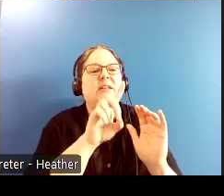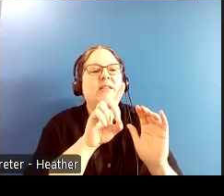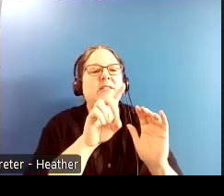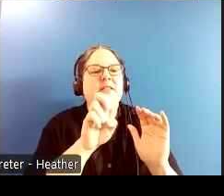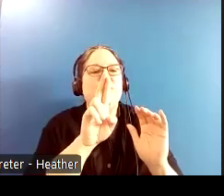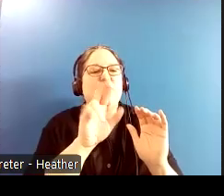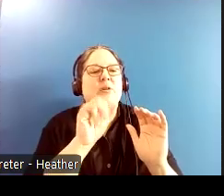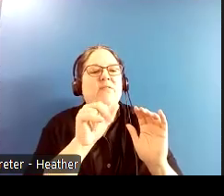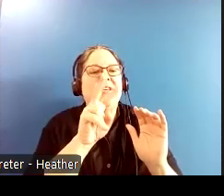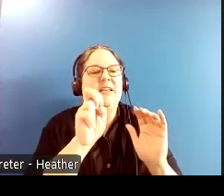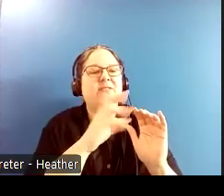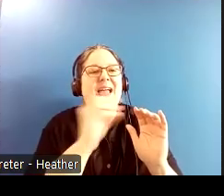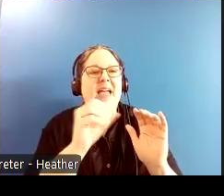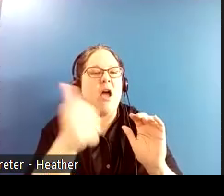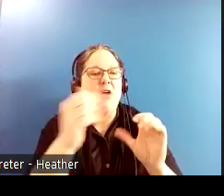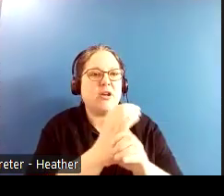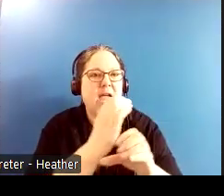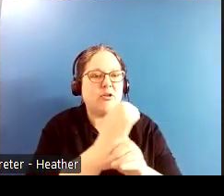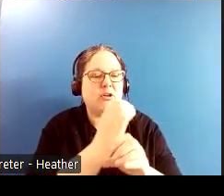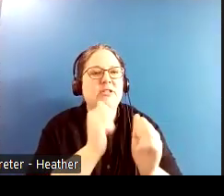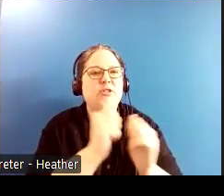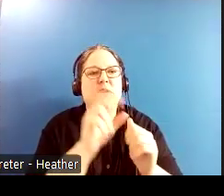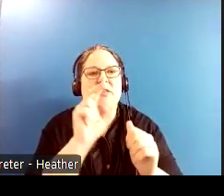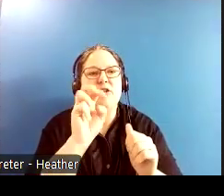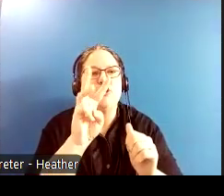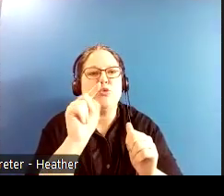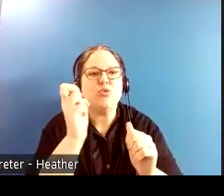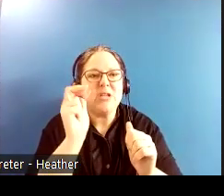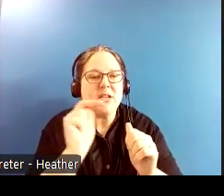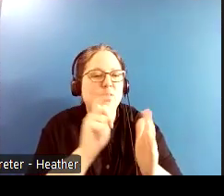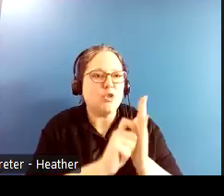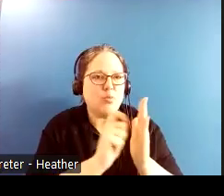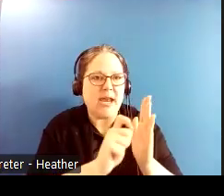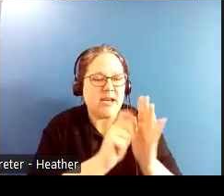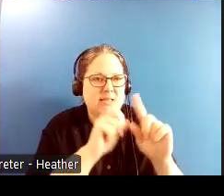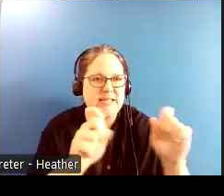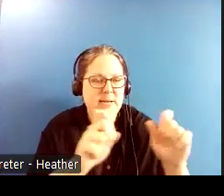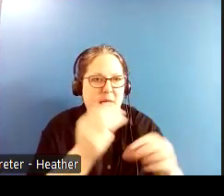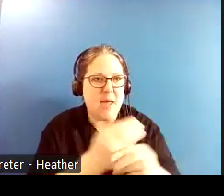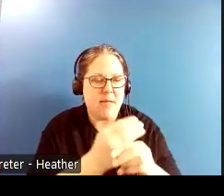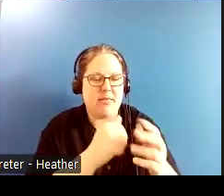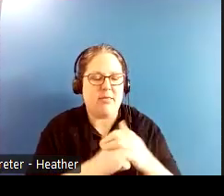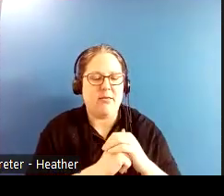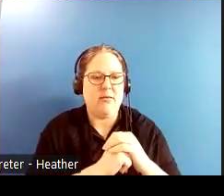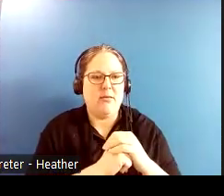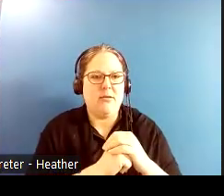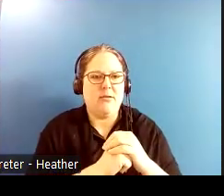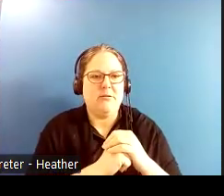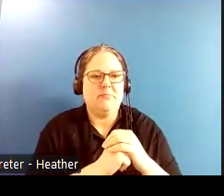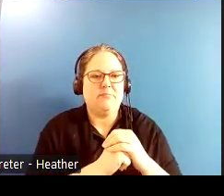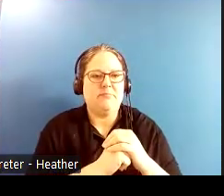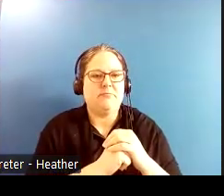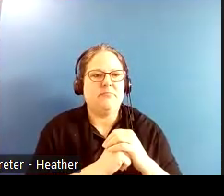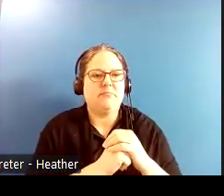of calculus with Isaac Newton and linenets writing around the same period in history.